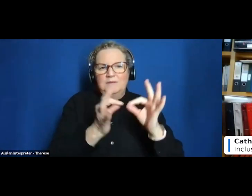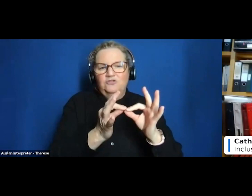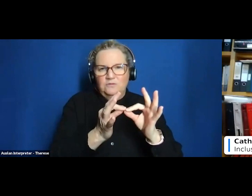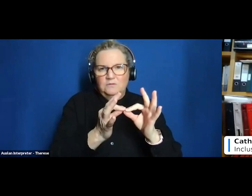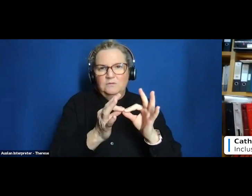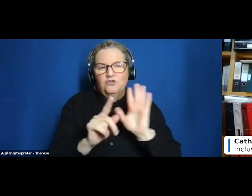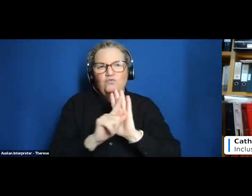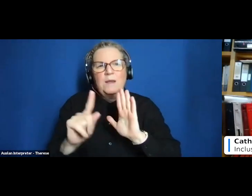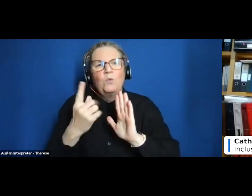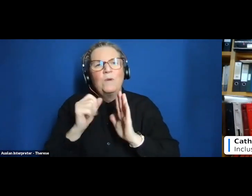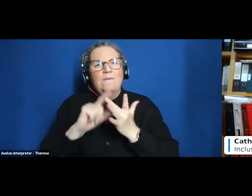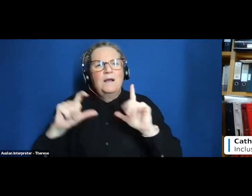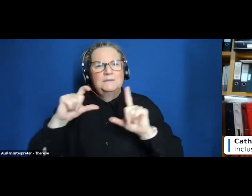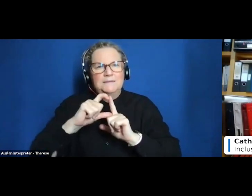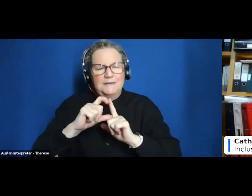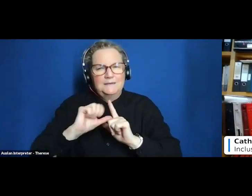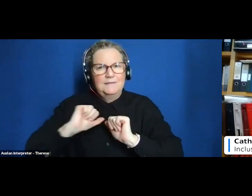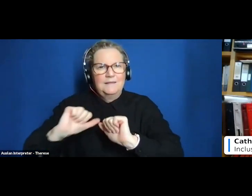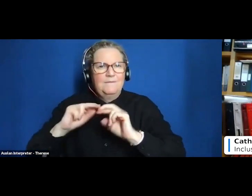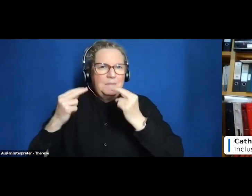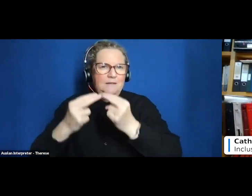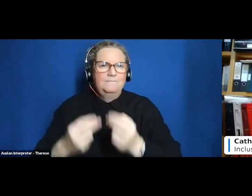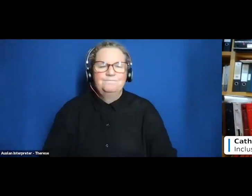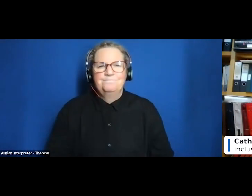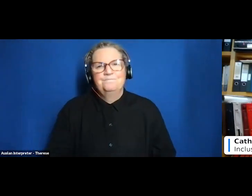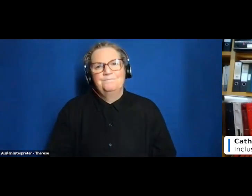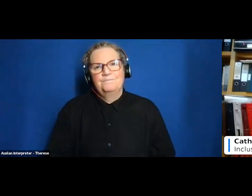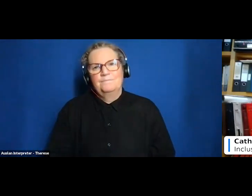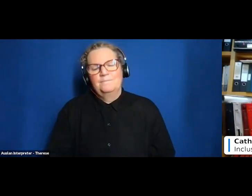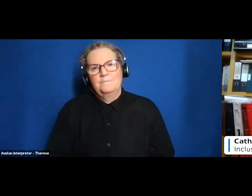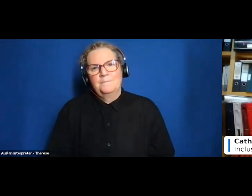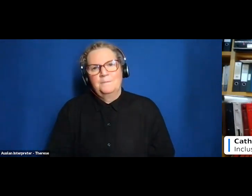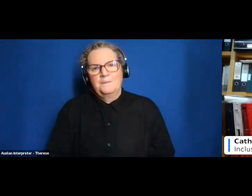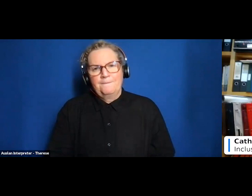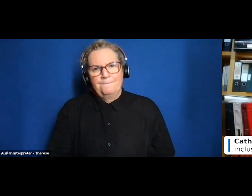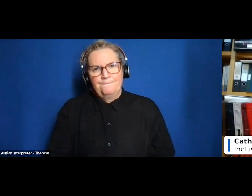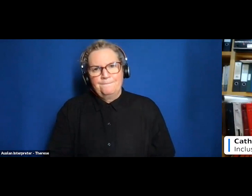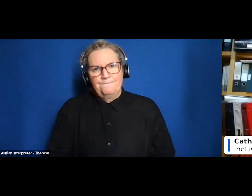people with an intellectual disability and their families. So when we talk about data,